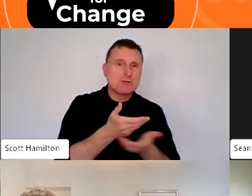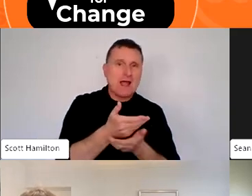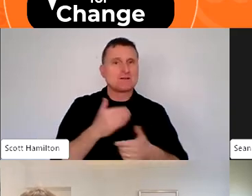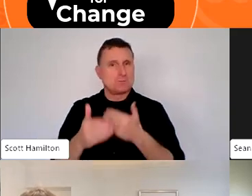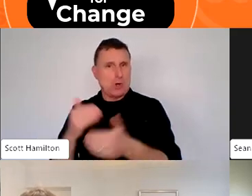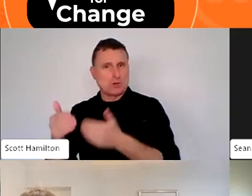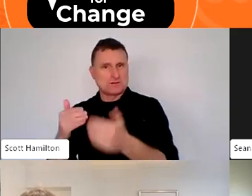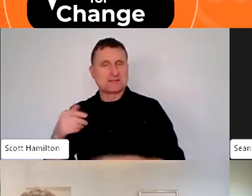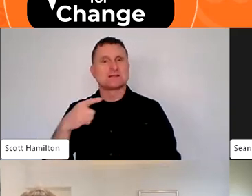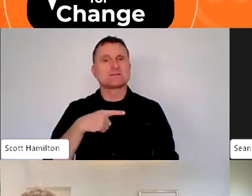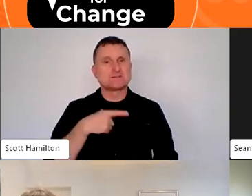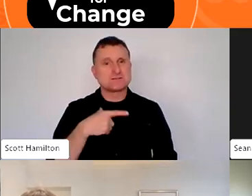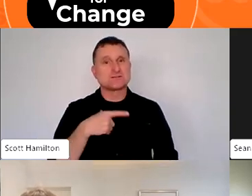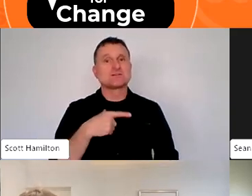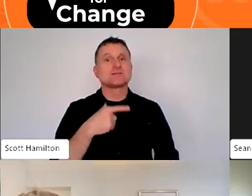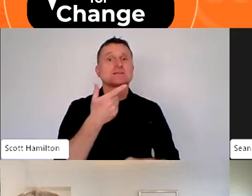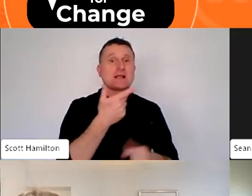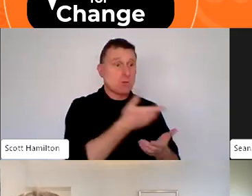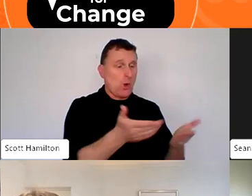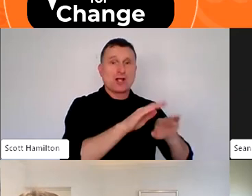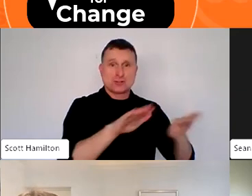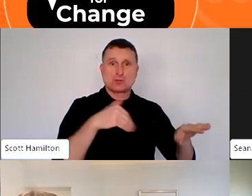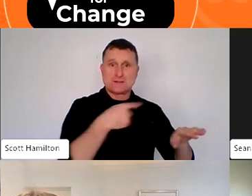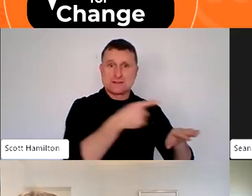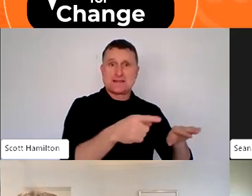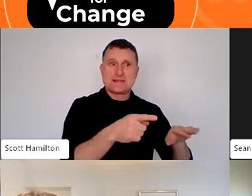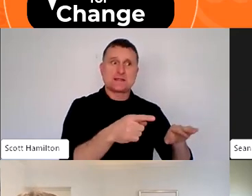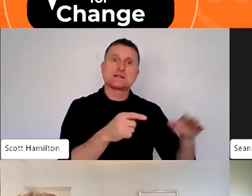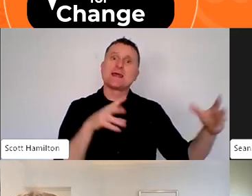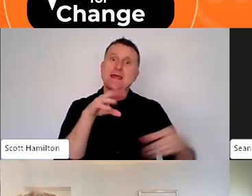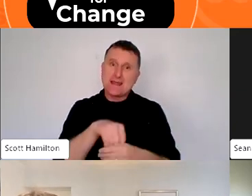need to be in their local school community. It needs to be relevant